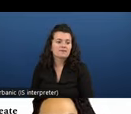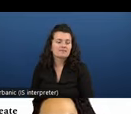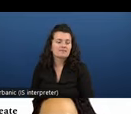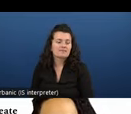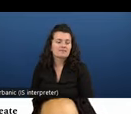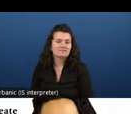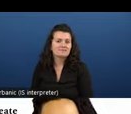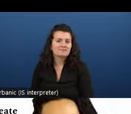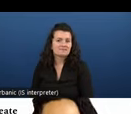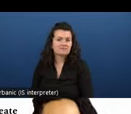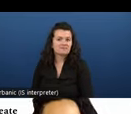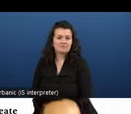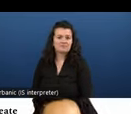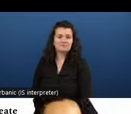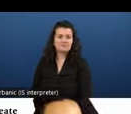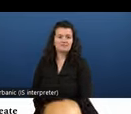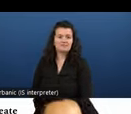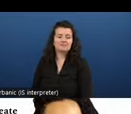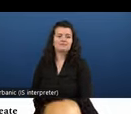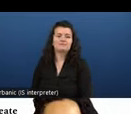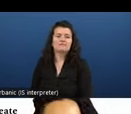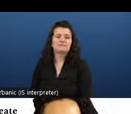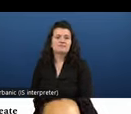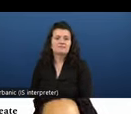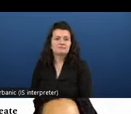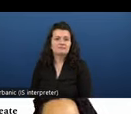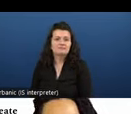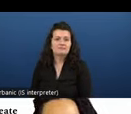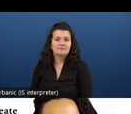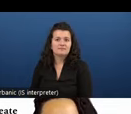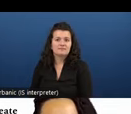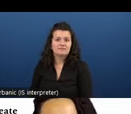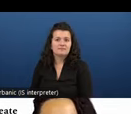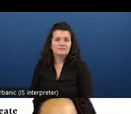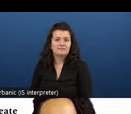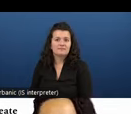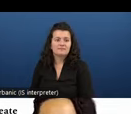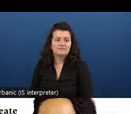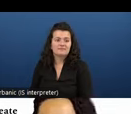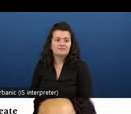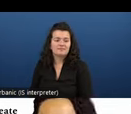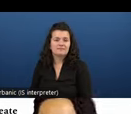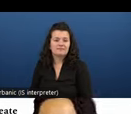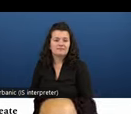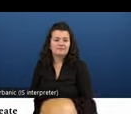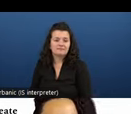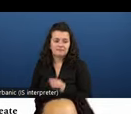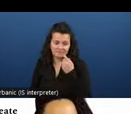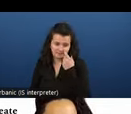quickly sorry everybody. 15:24:40 Yeah, there we go.